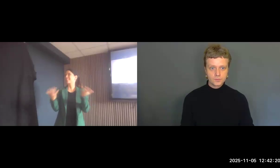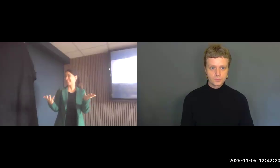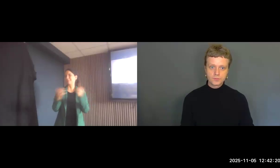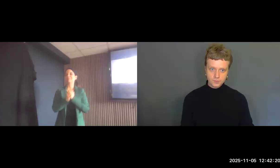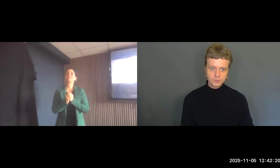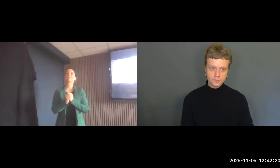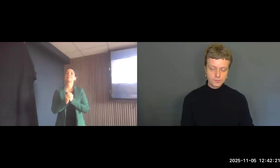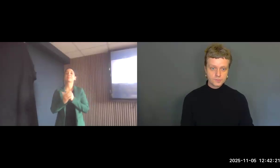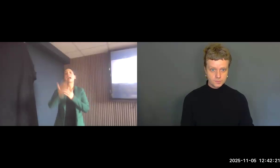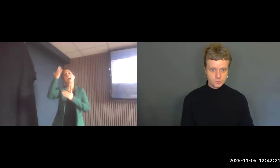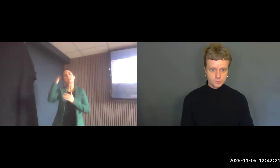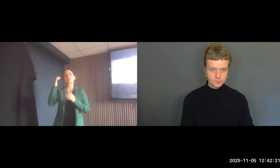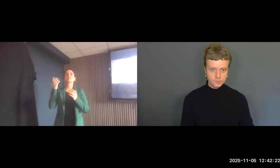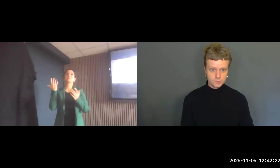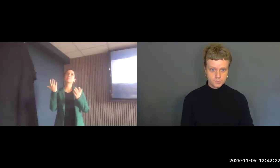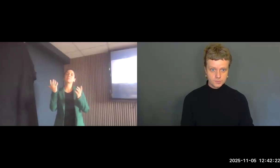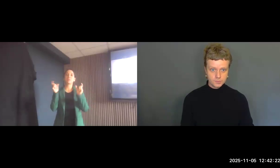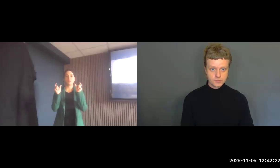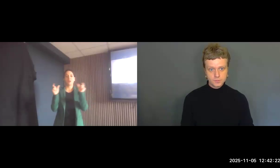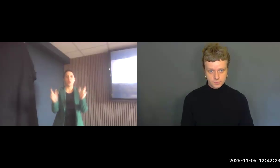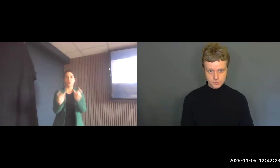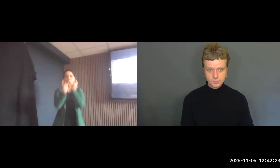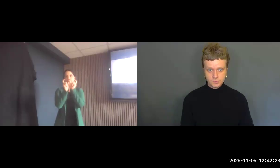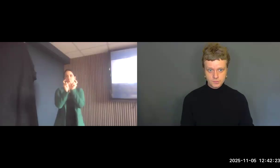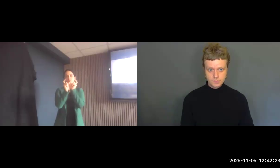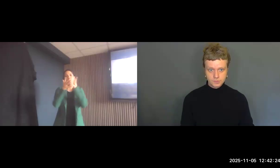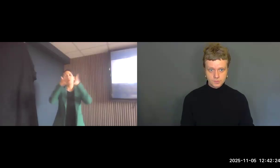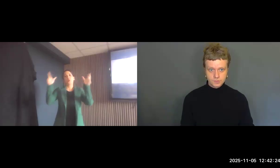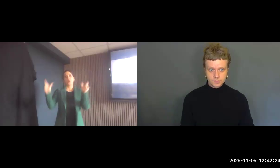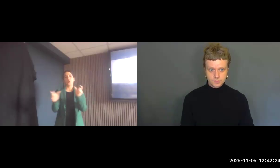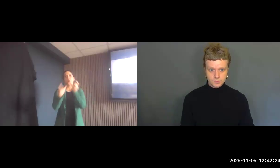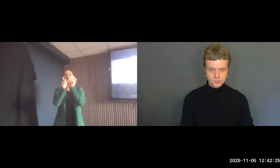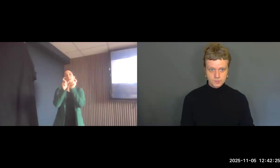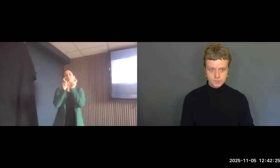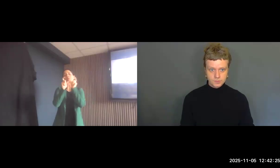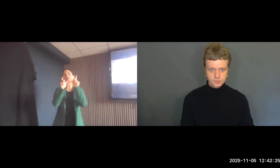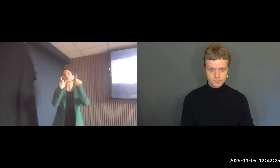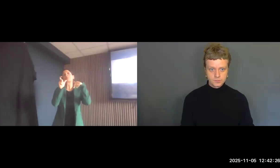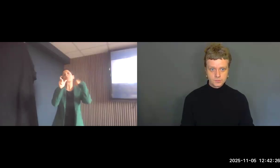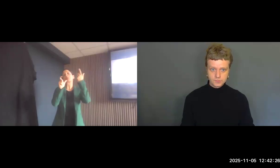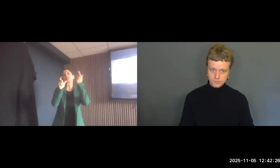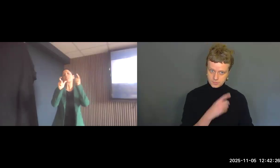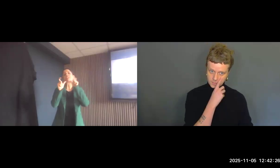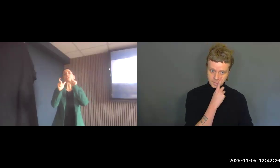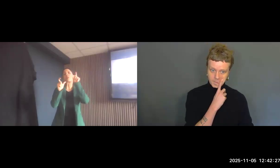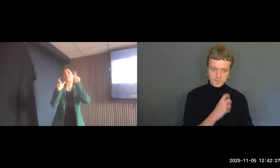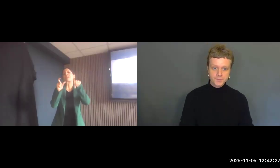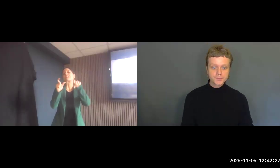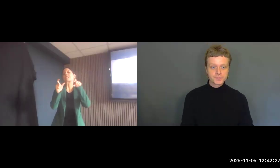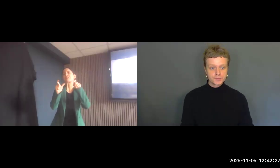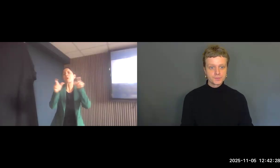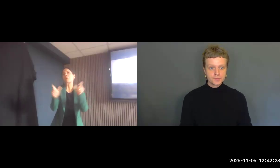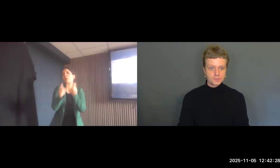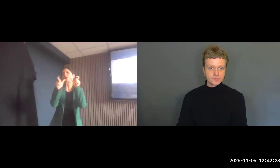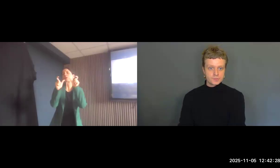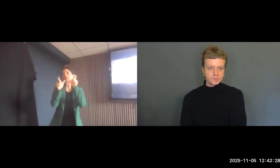So maybe just the linguistic influence. In terms of compounds that I mentioned